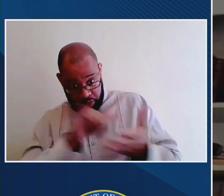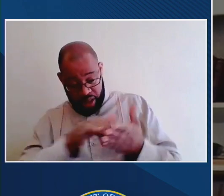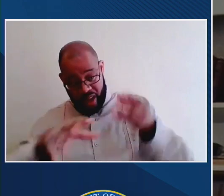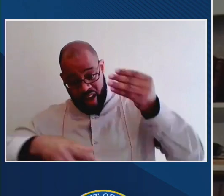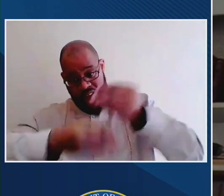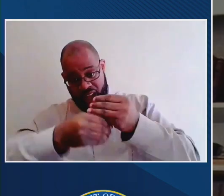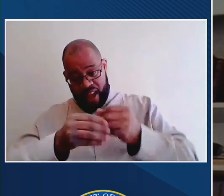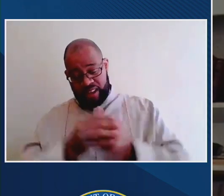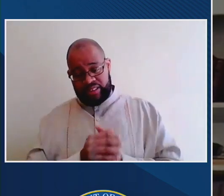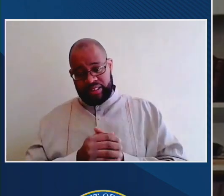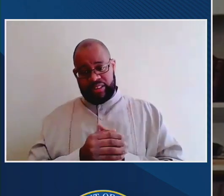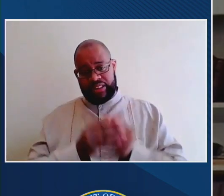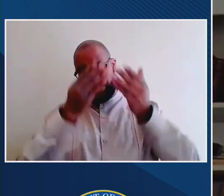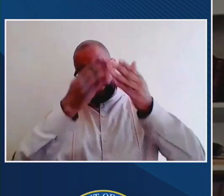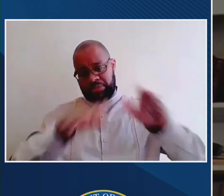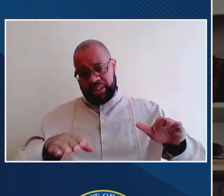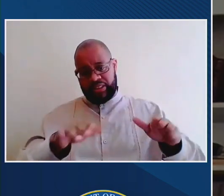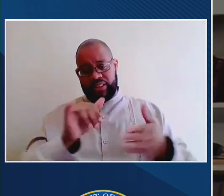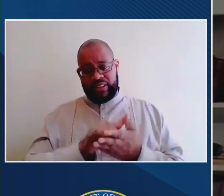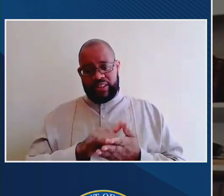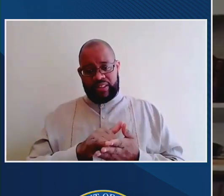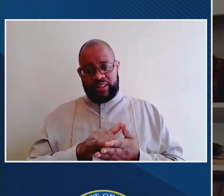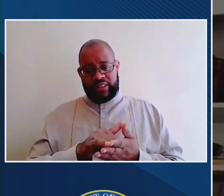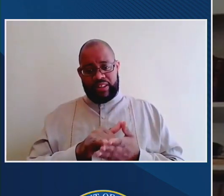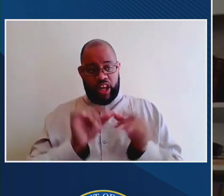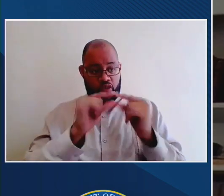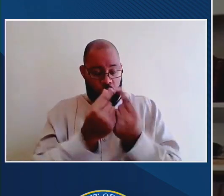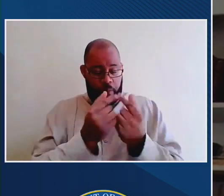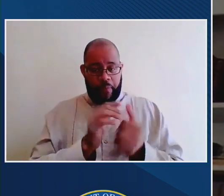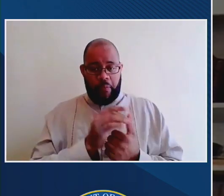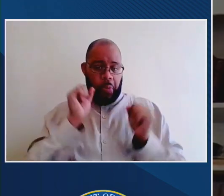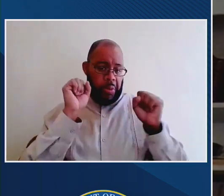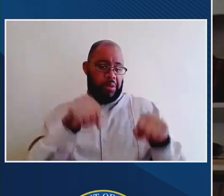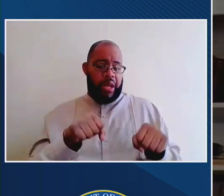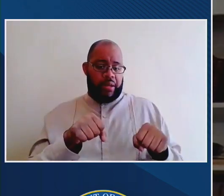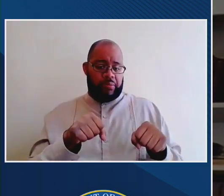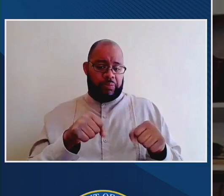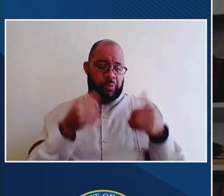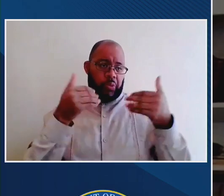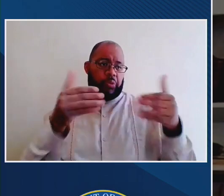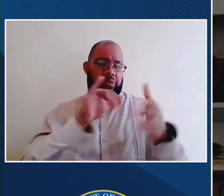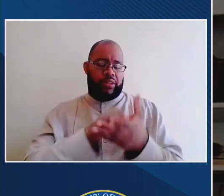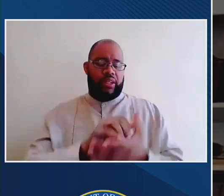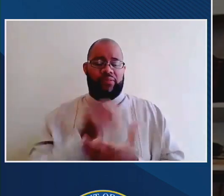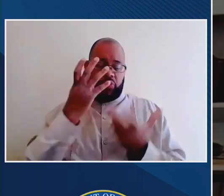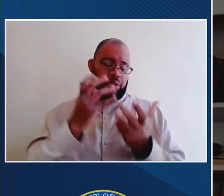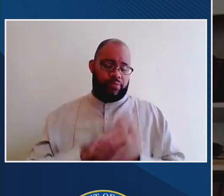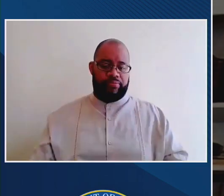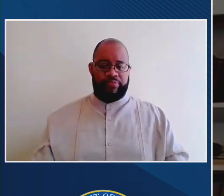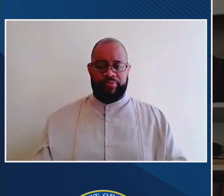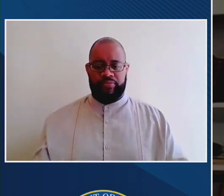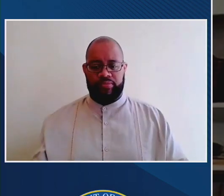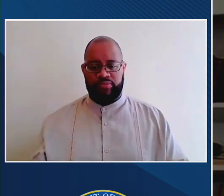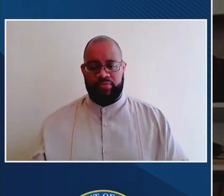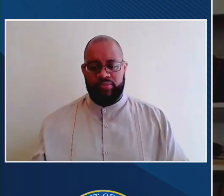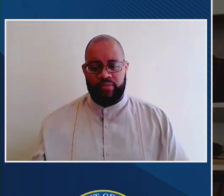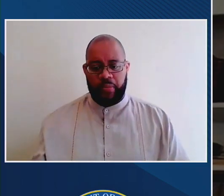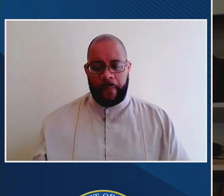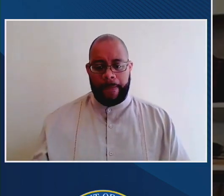those constituencies up, then we can do that now if you want to. Again, as Cindy points out, it does